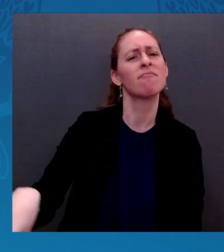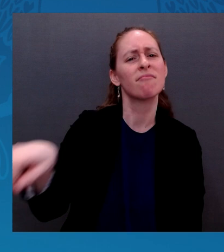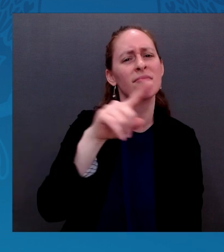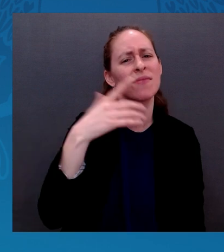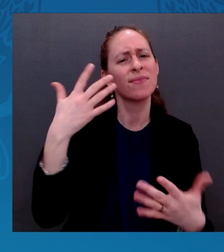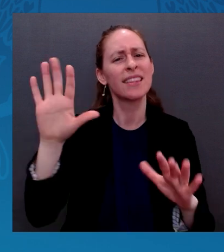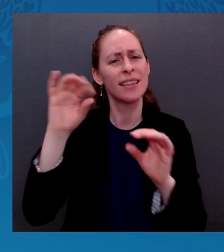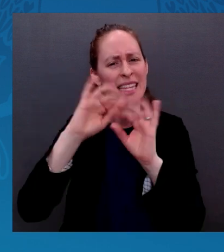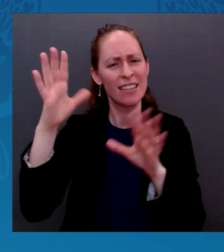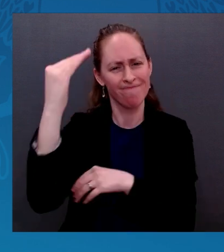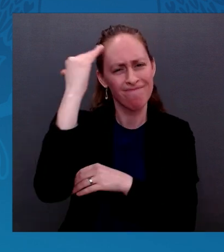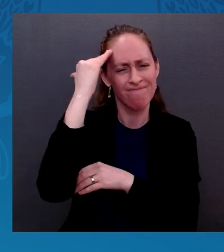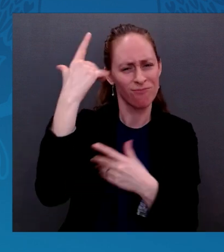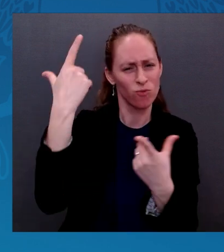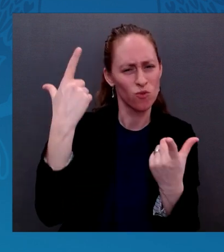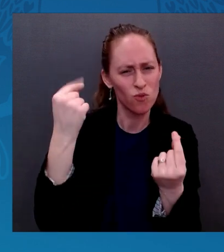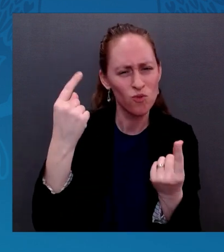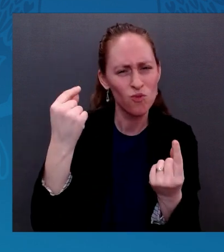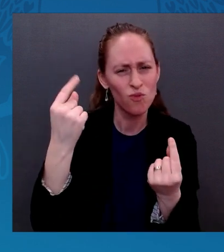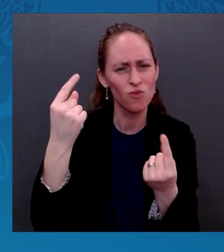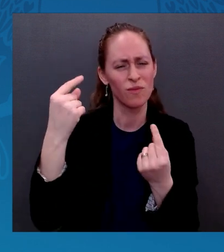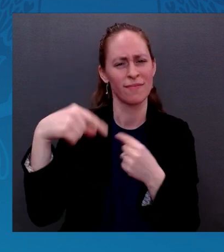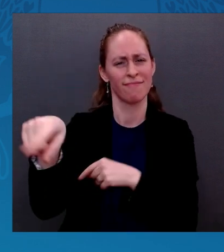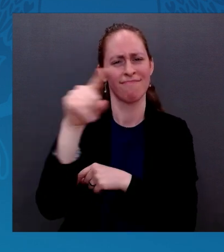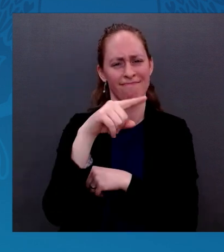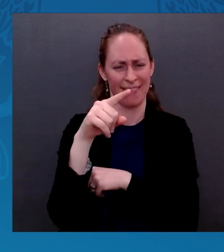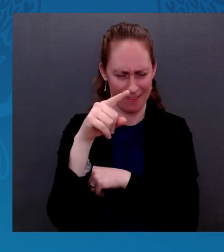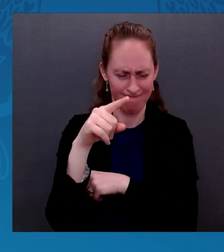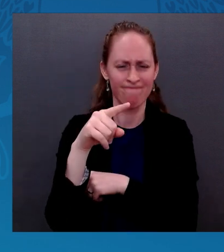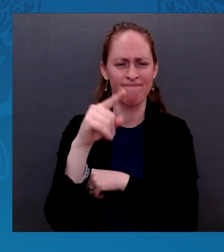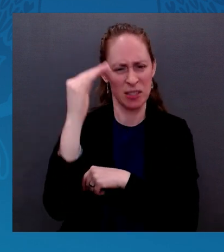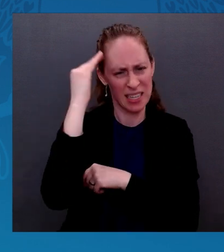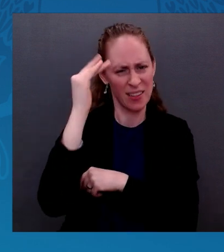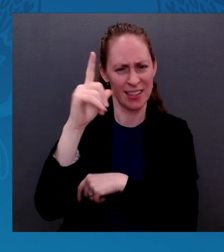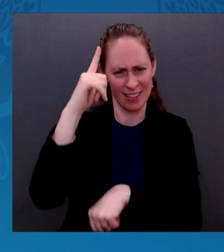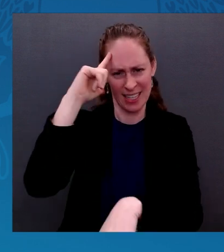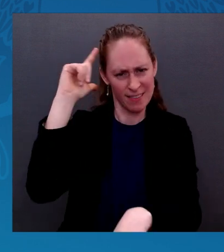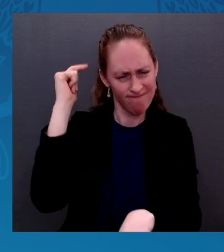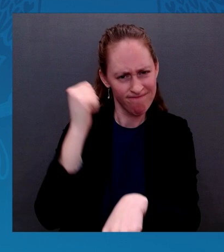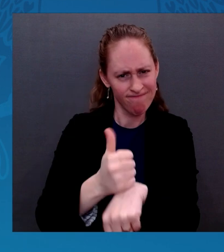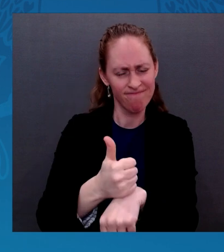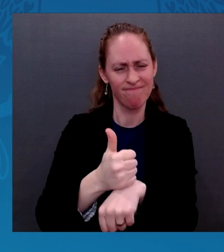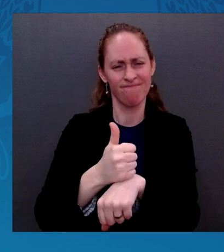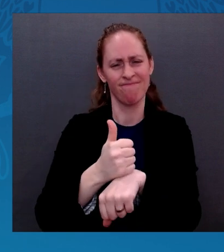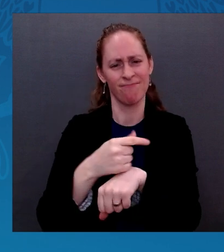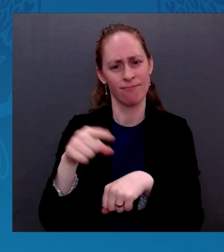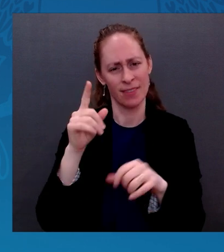To propel this issue in a way that we would act and act in a way that was not incremental,